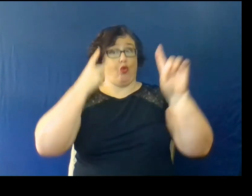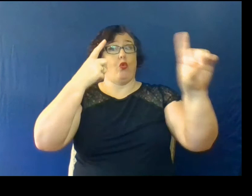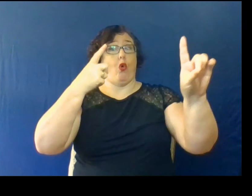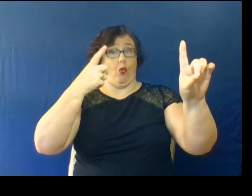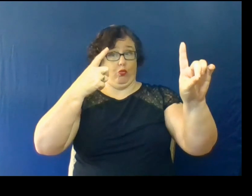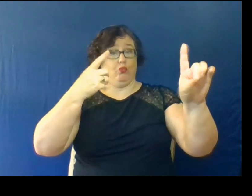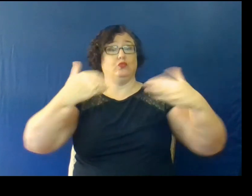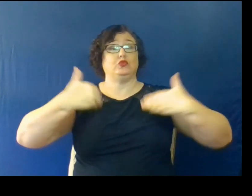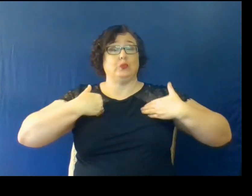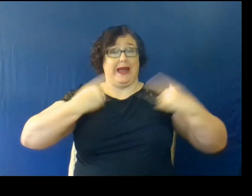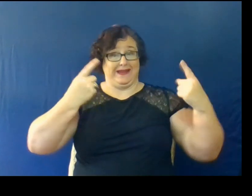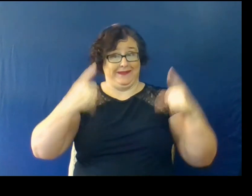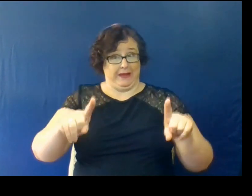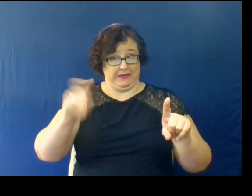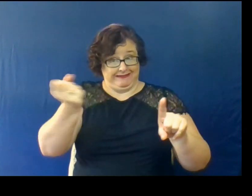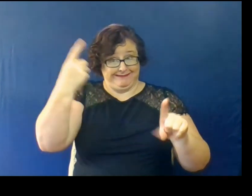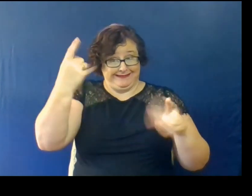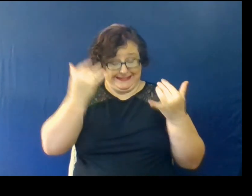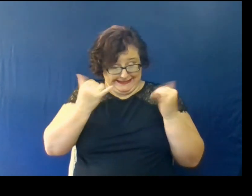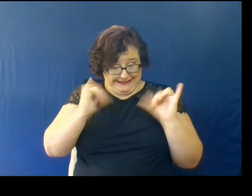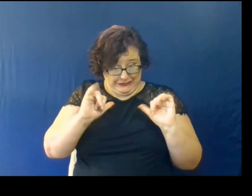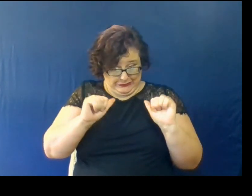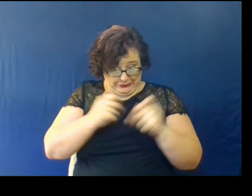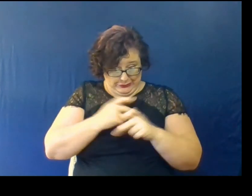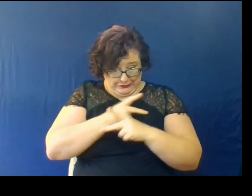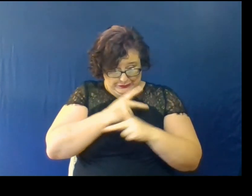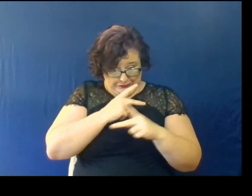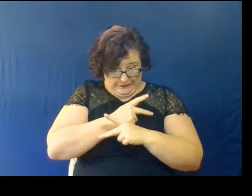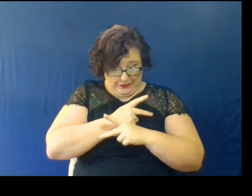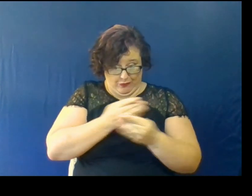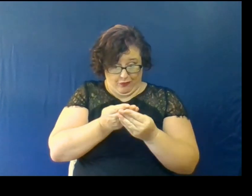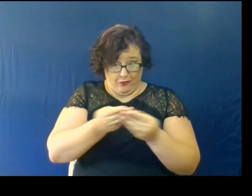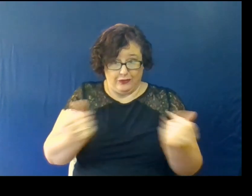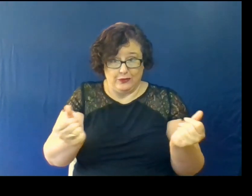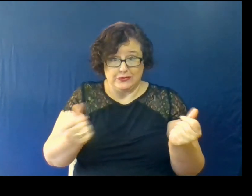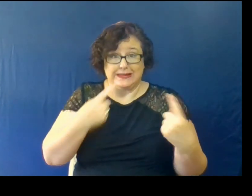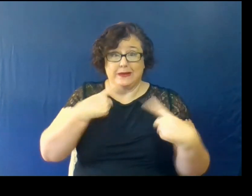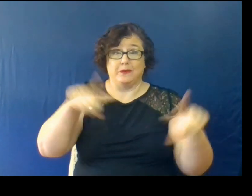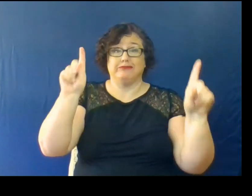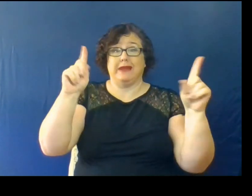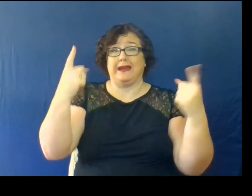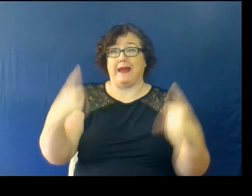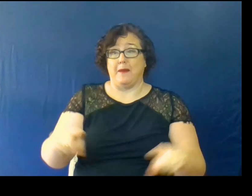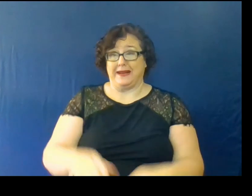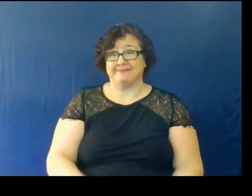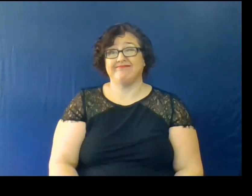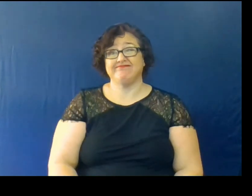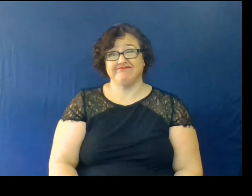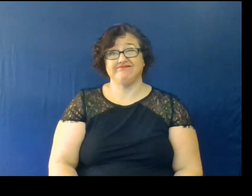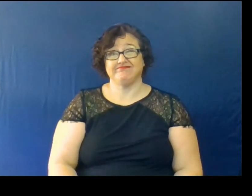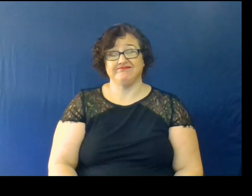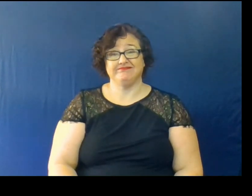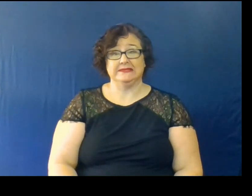We are still trying to identify a solution that's going to make that happen. I don't know you know